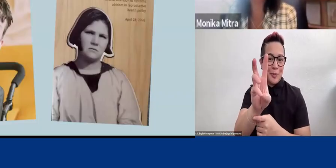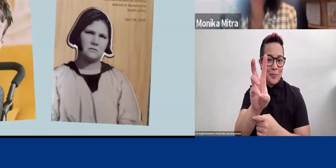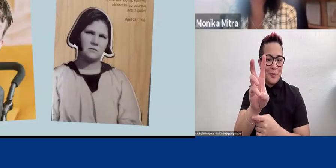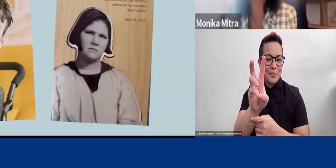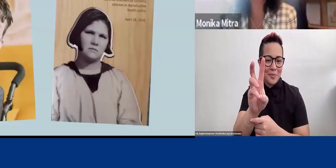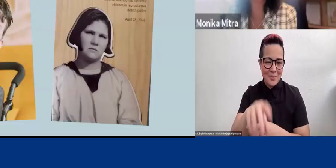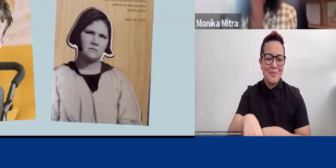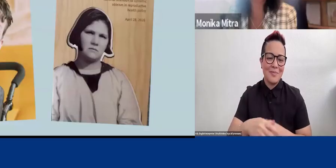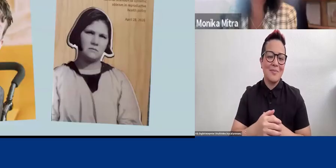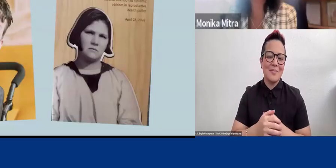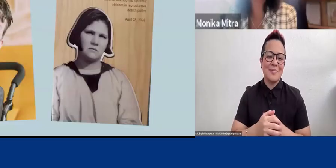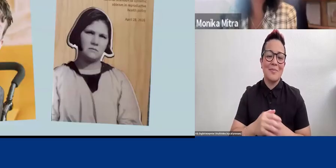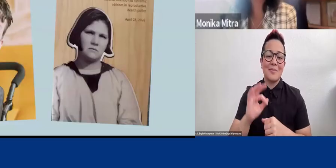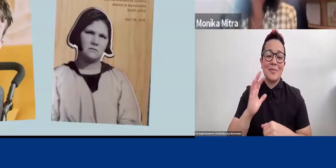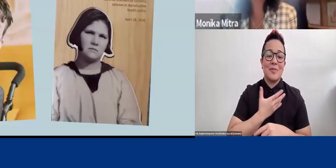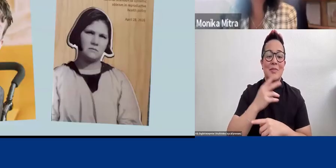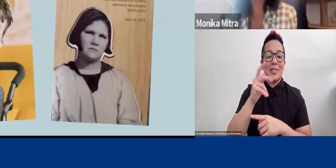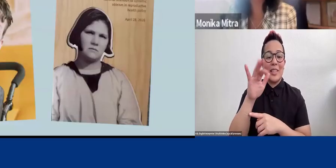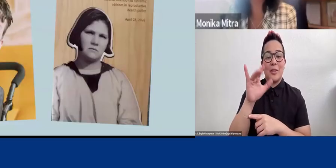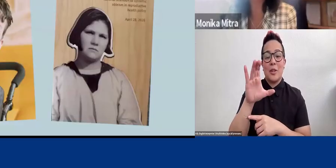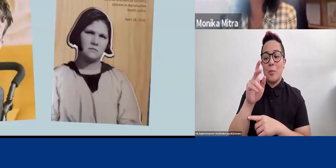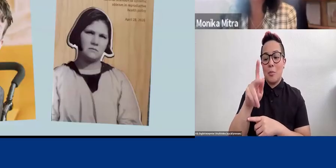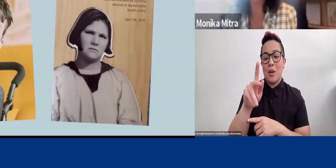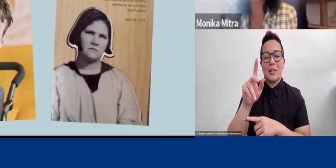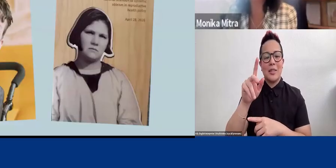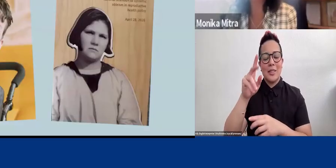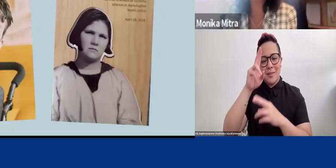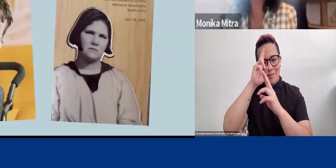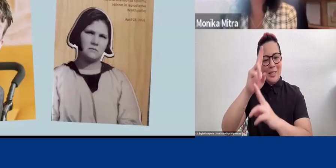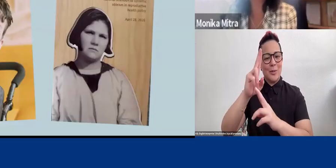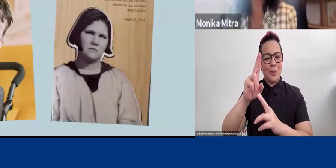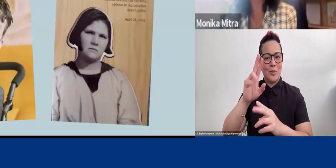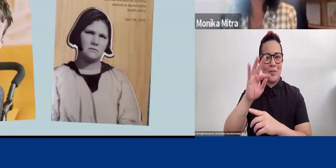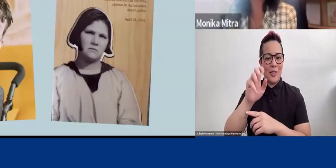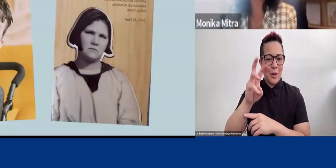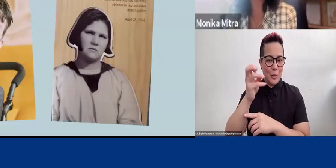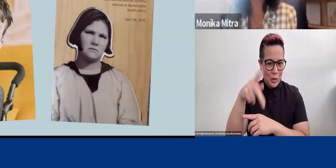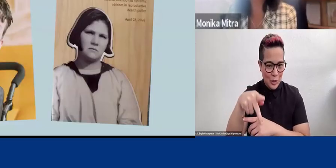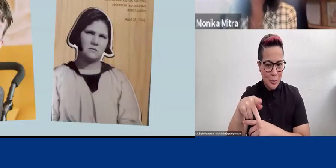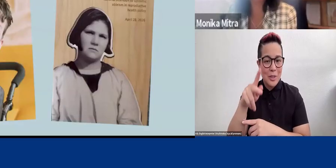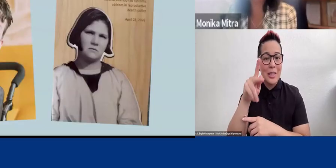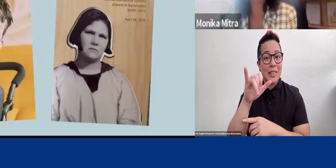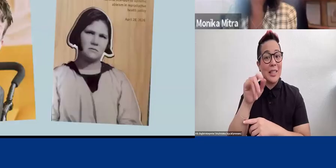Distinguished Fellowship Keynote Lecture and Discussion, Pleasure as a Human Right.